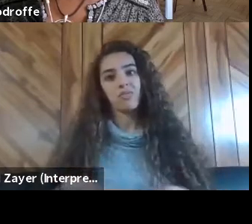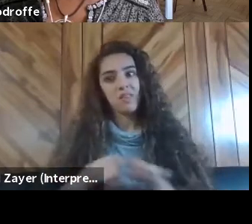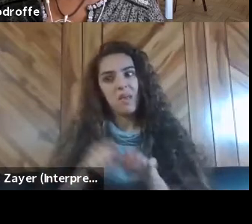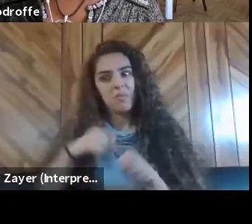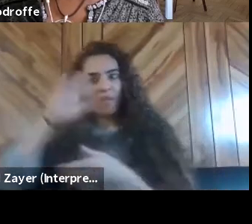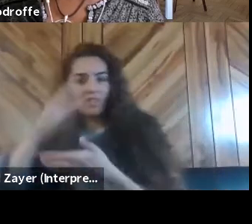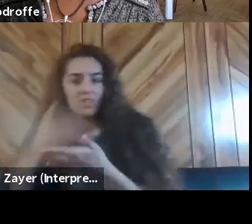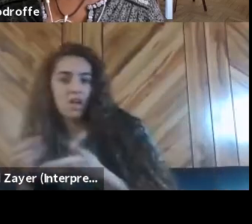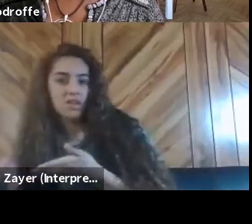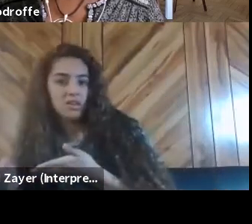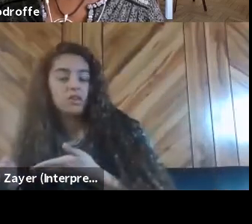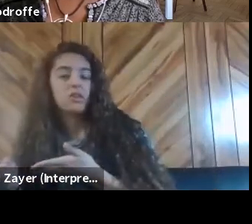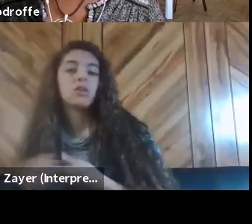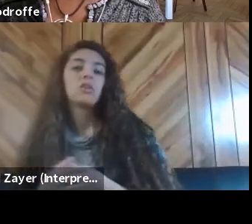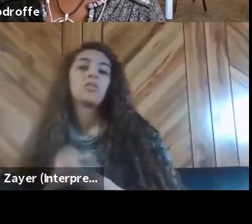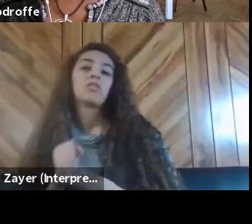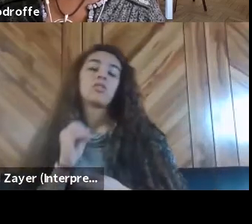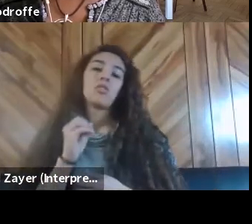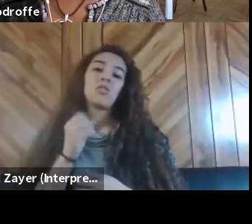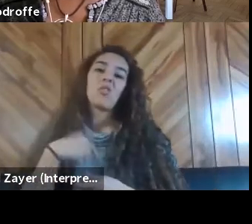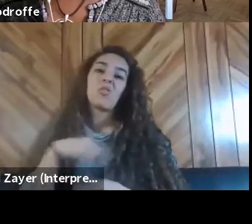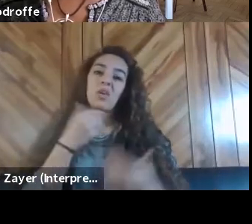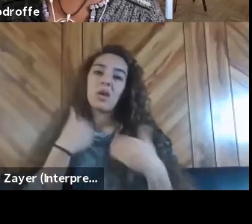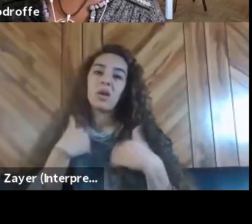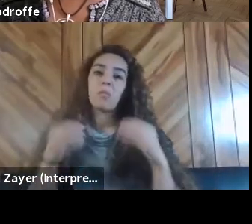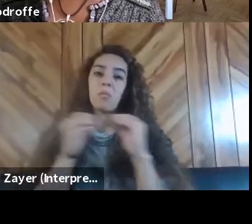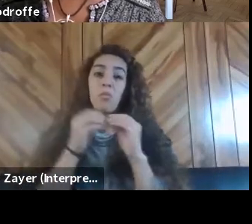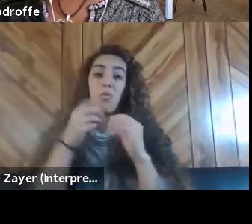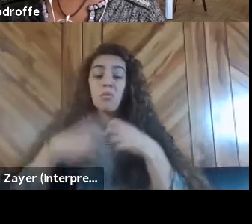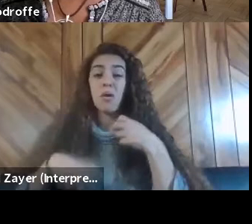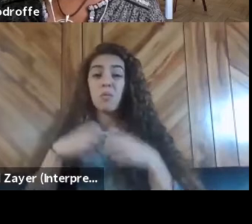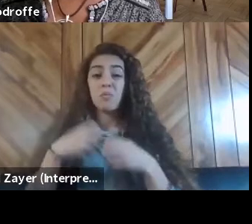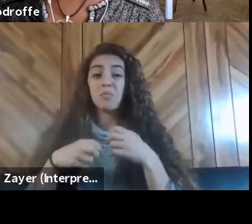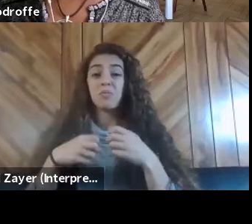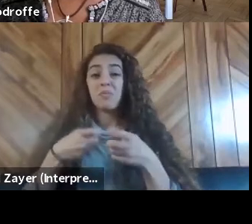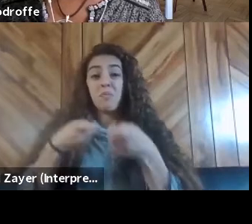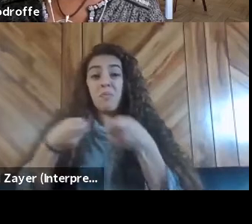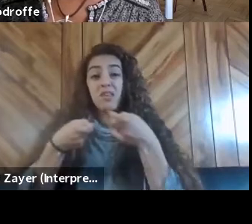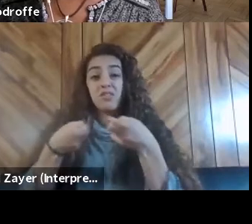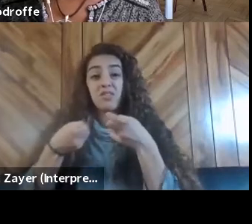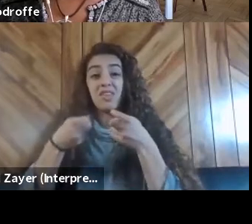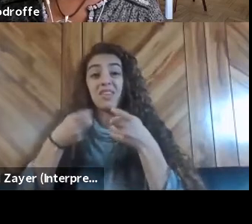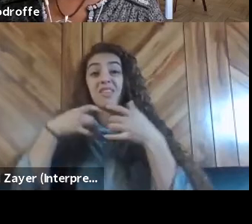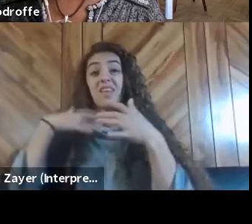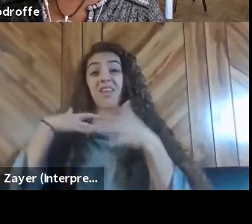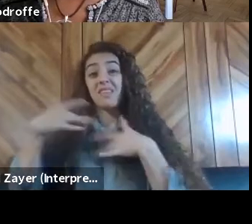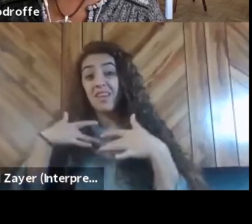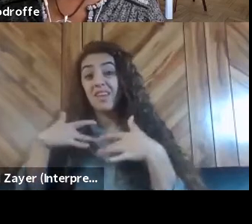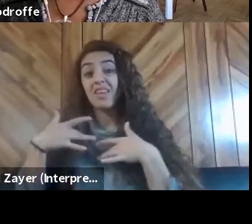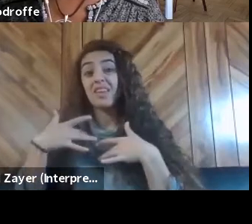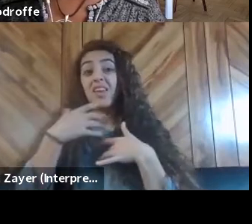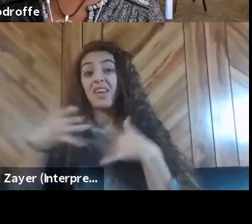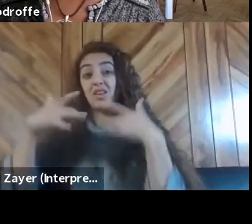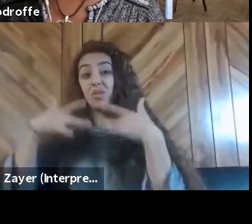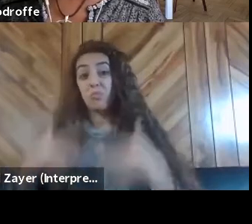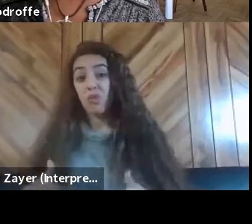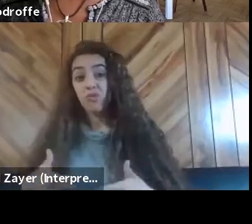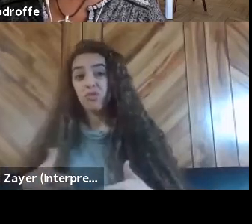dealing with the with that the anxiety and depression than with the actual autism. It's